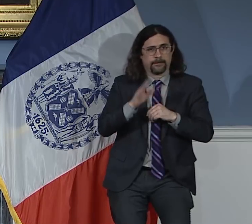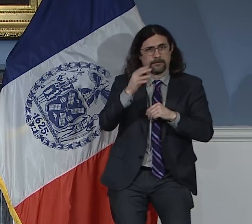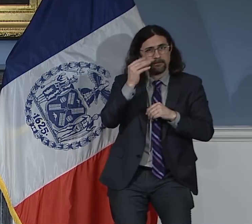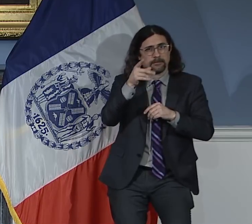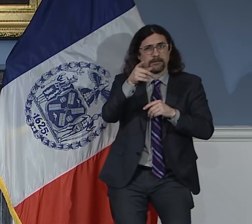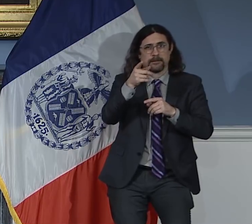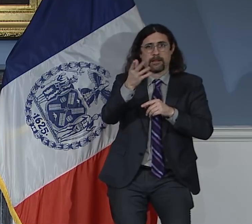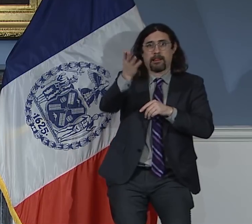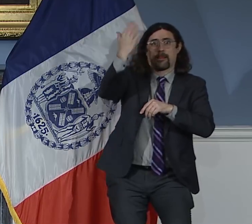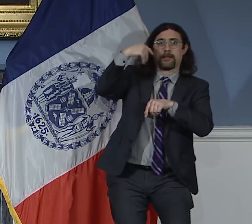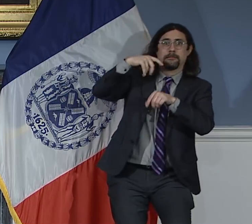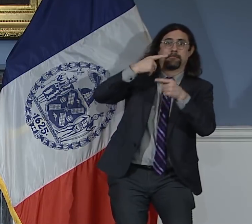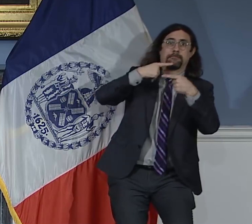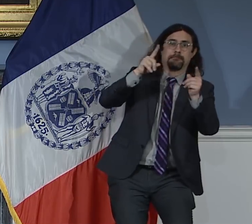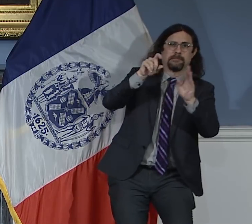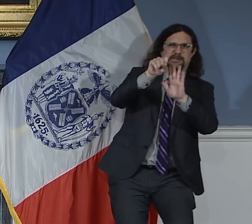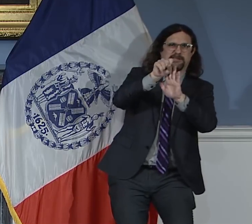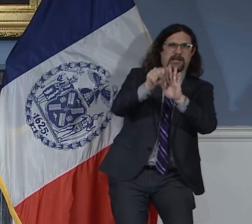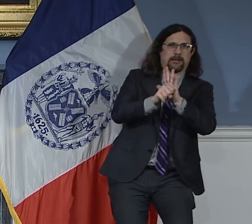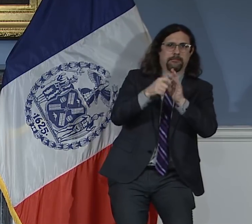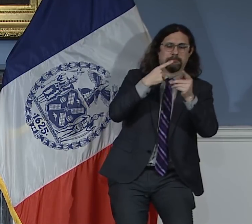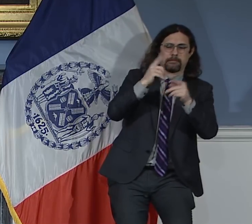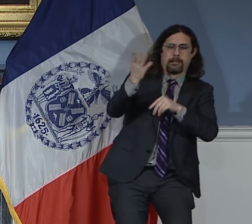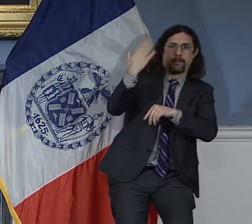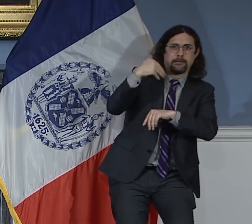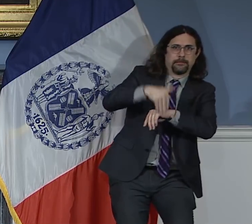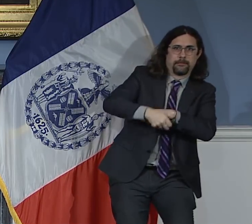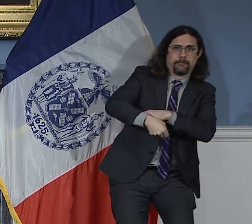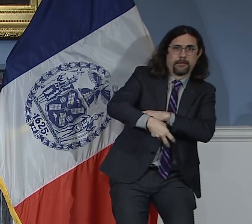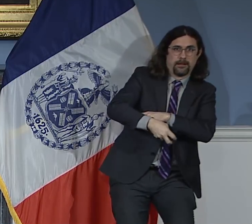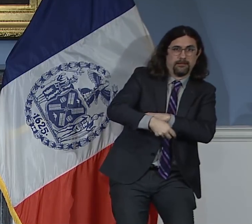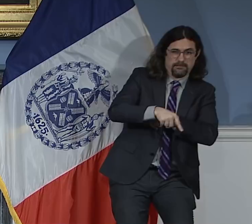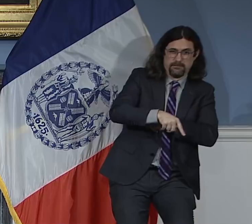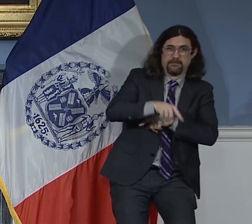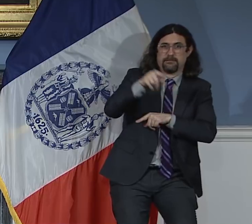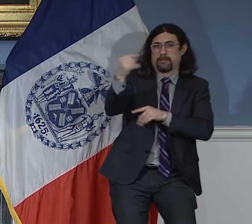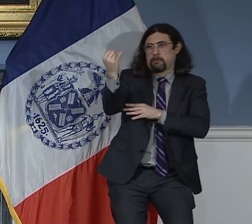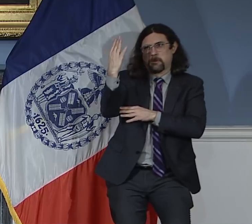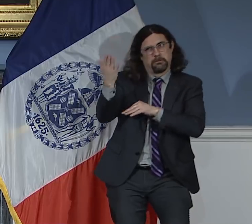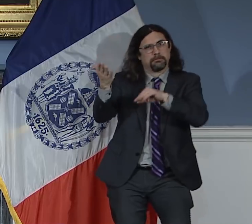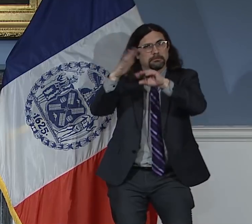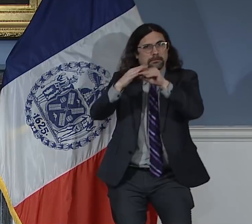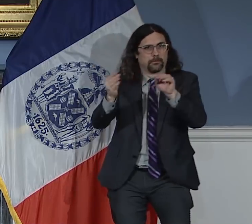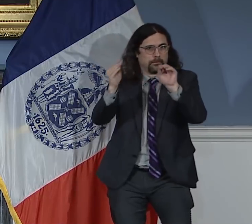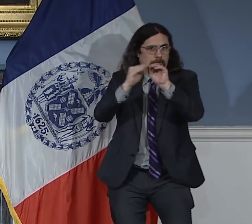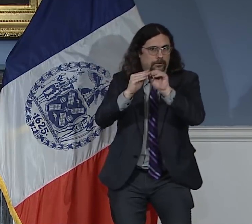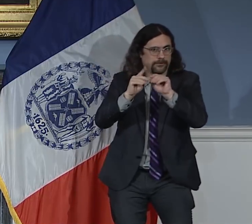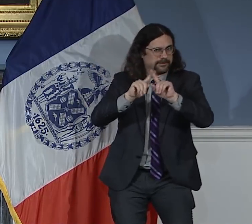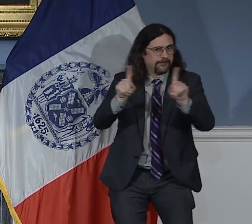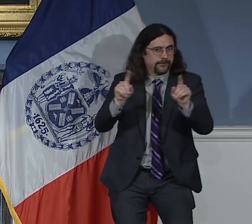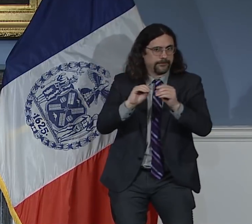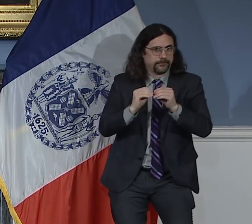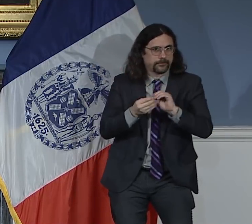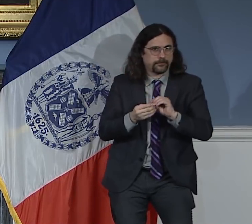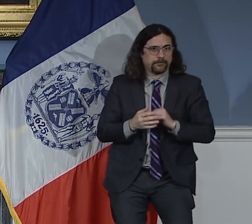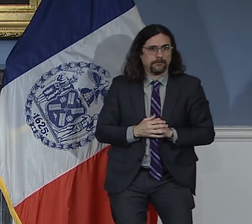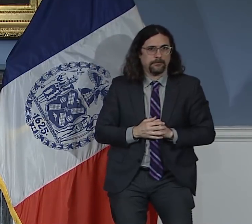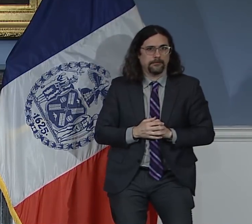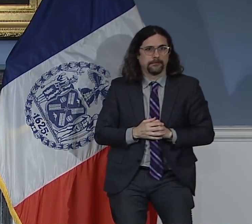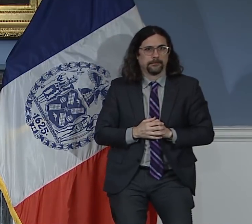STATE HAD FOR THE CITY, DIFFERENT NUMBERE BCASEU IT IS TEN HOURS DIFFERENT. THIS WILL SHOW OYU OHW AFSTT HI S